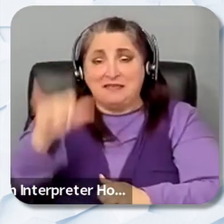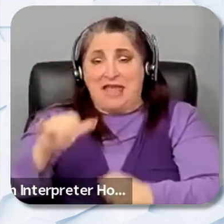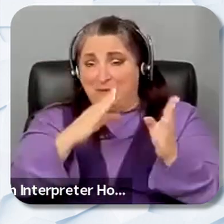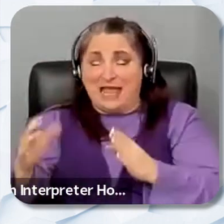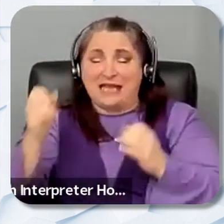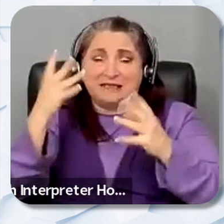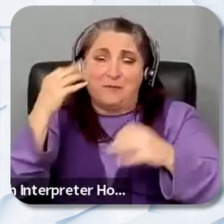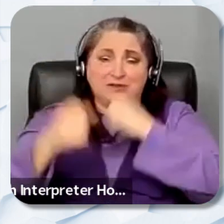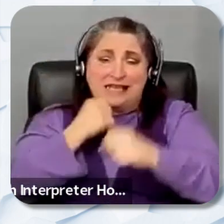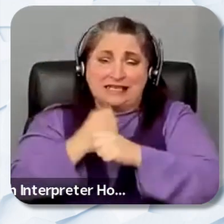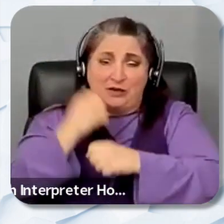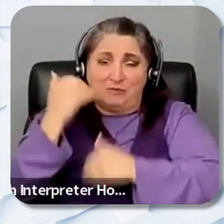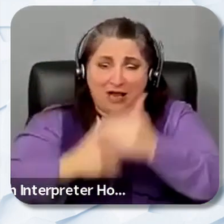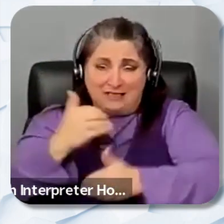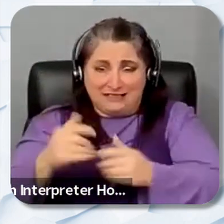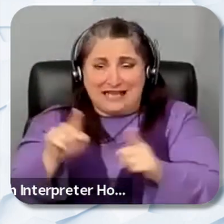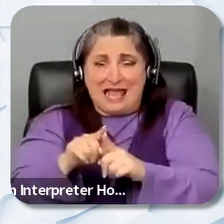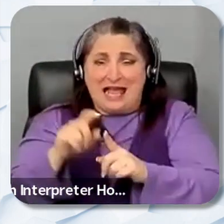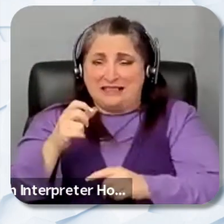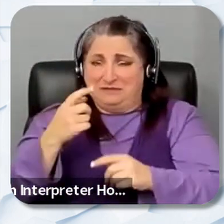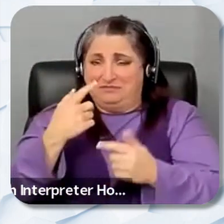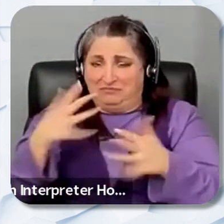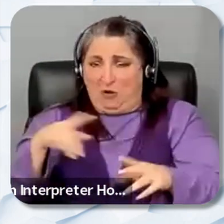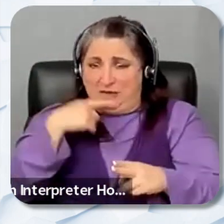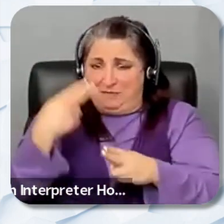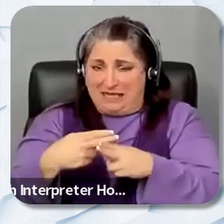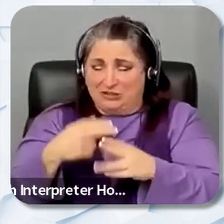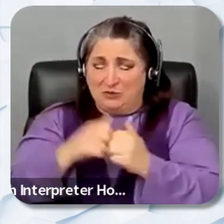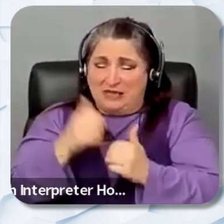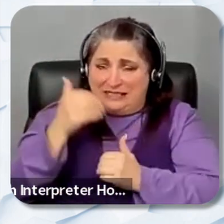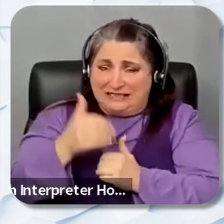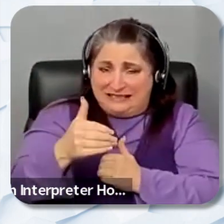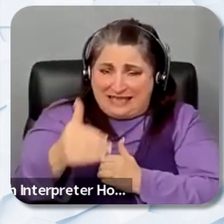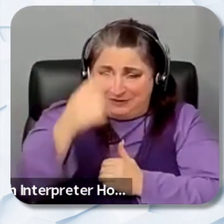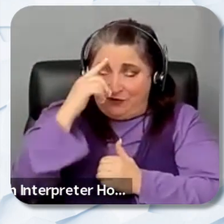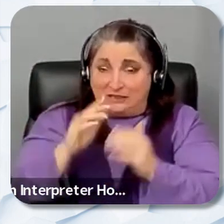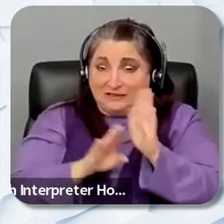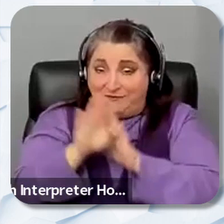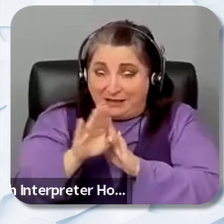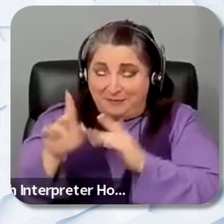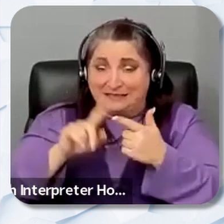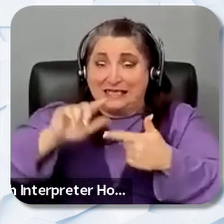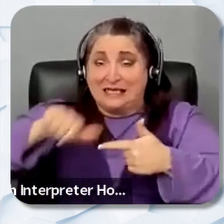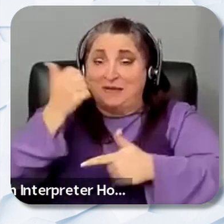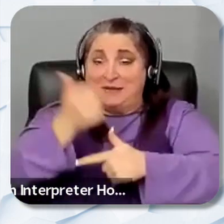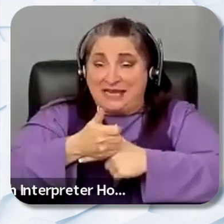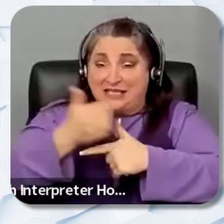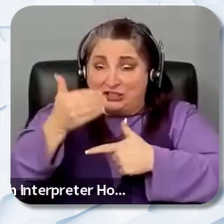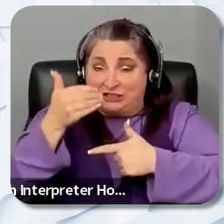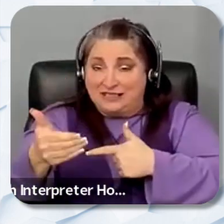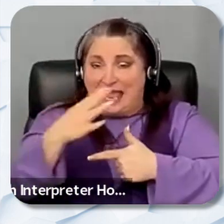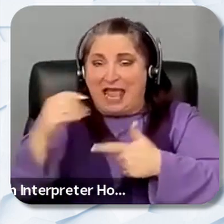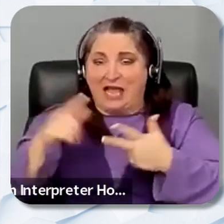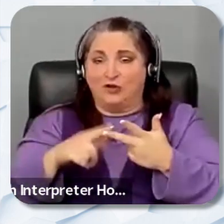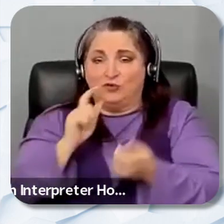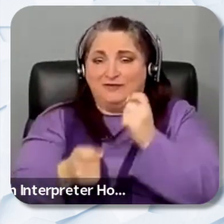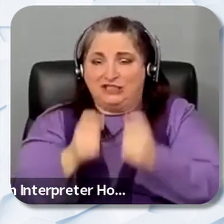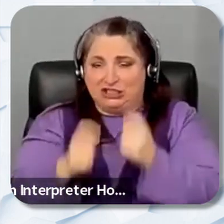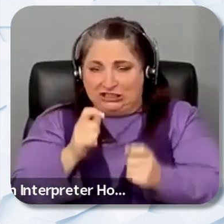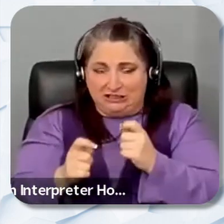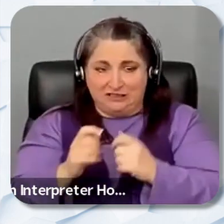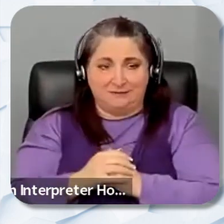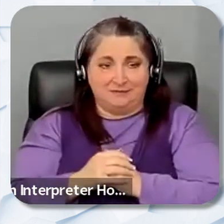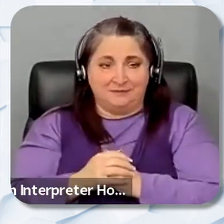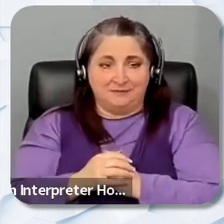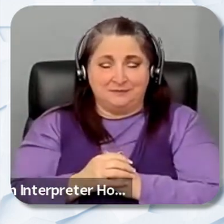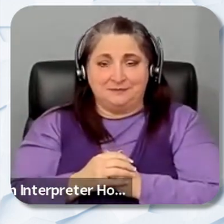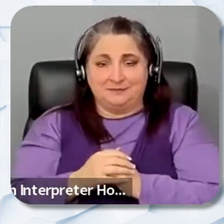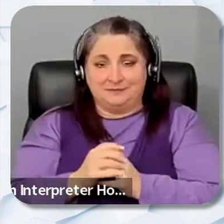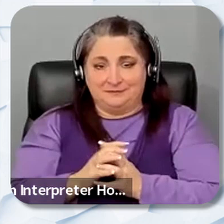process, as Shiyloh mentioned, with steps for development, implementation, and revision.